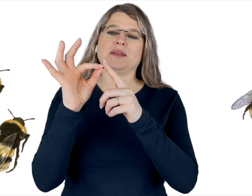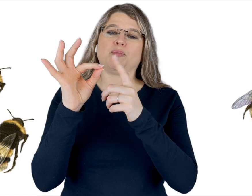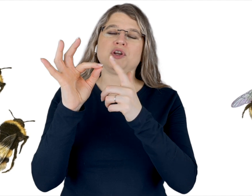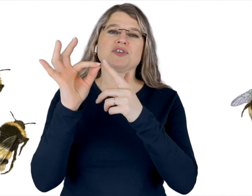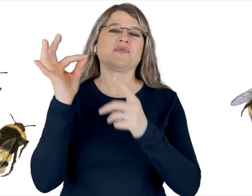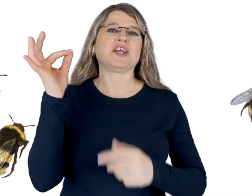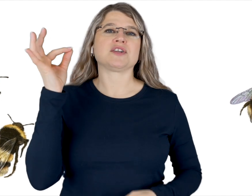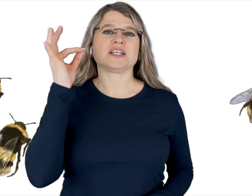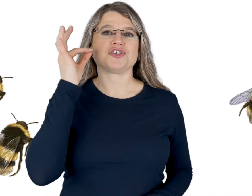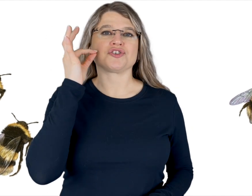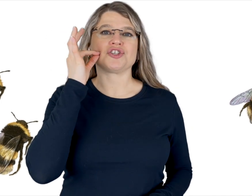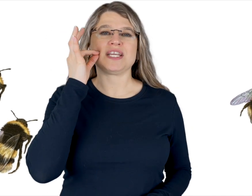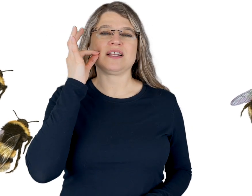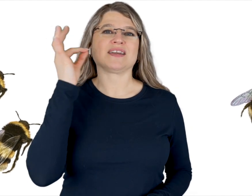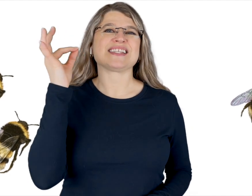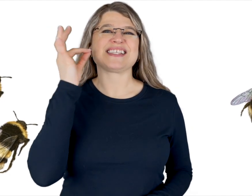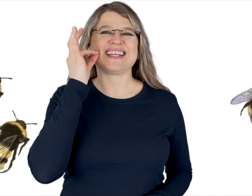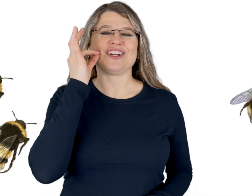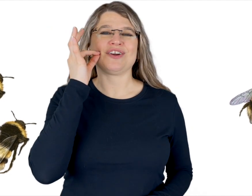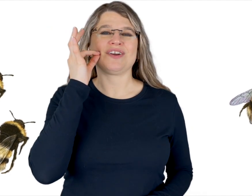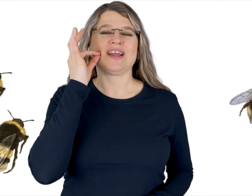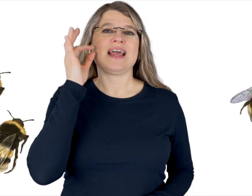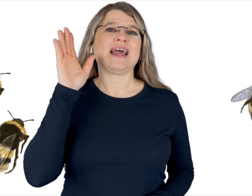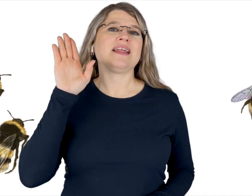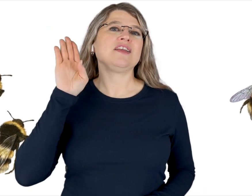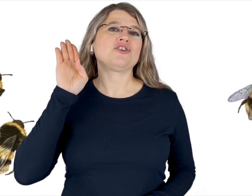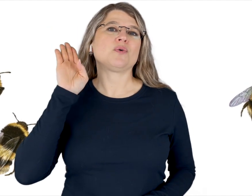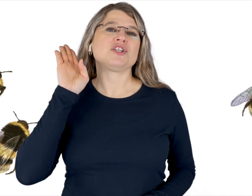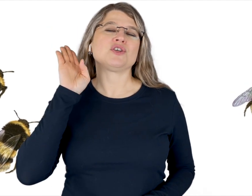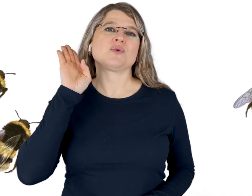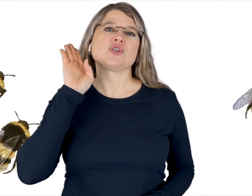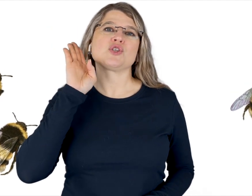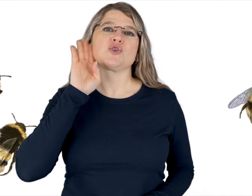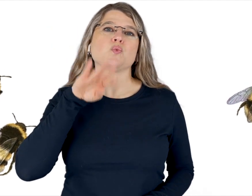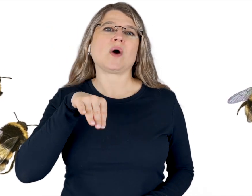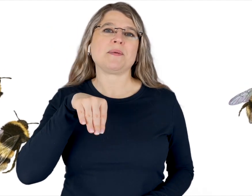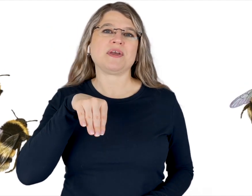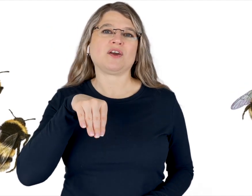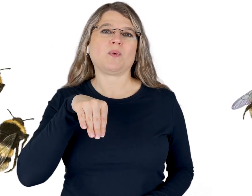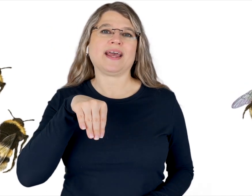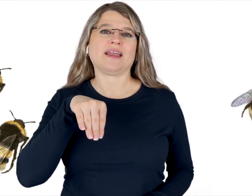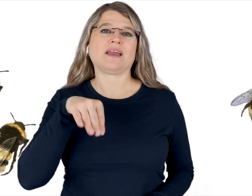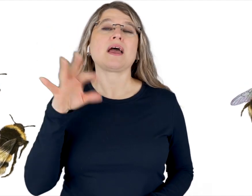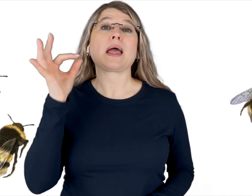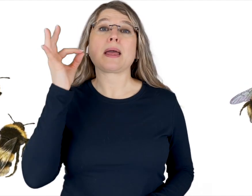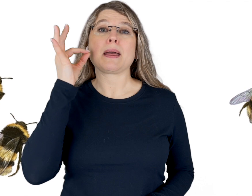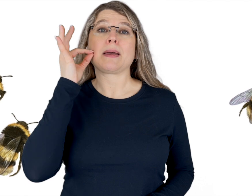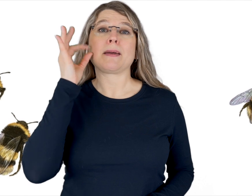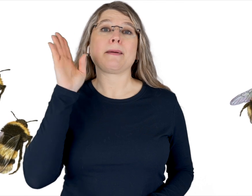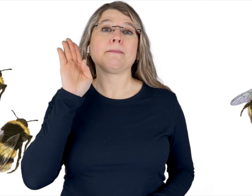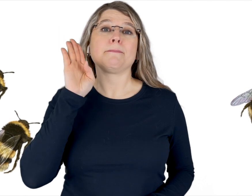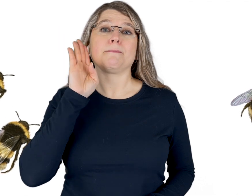and pointer finger touch your cheek like a stinger and then you're going to swipe it away.